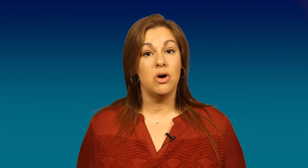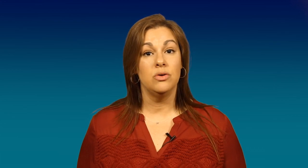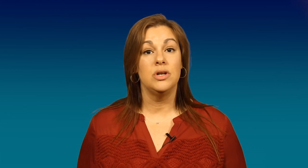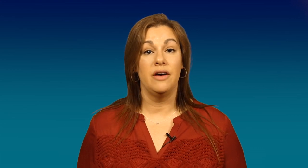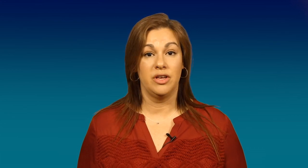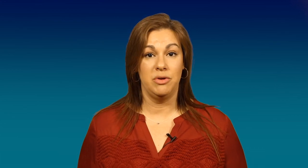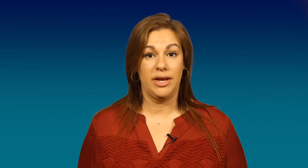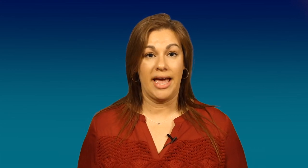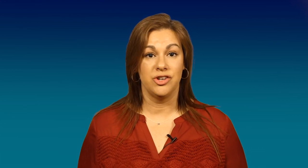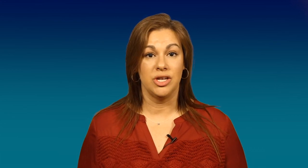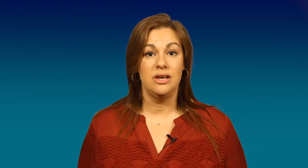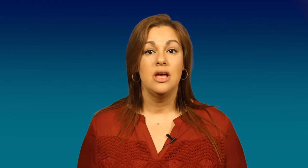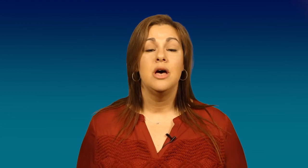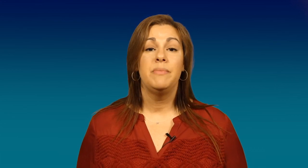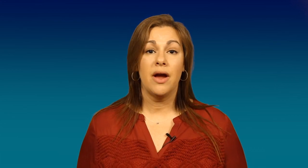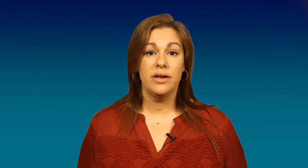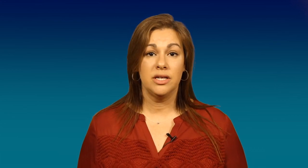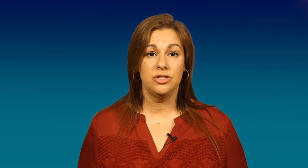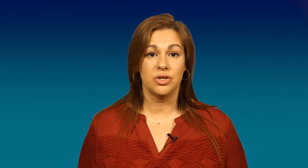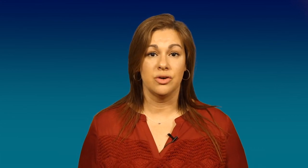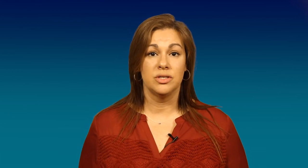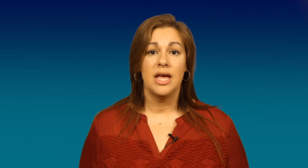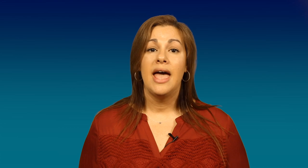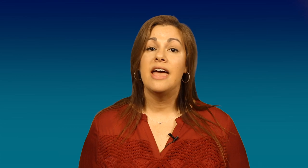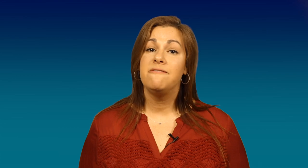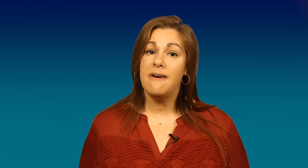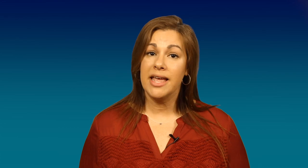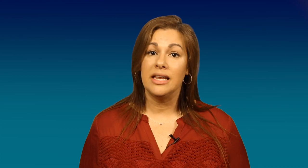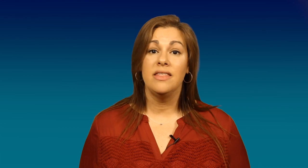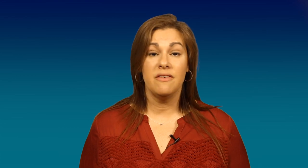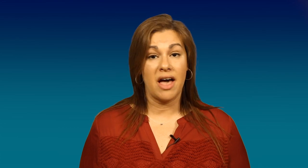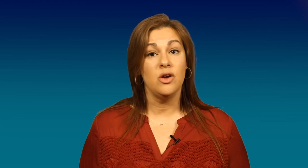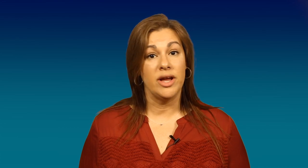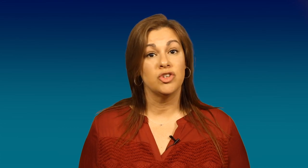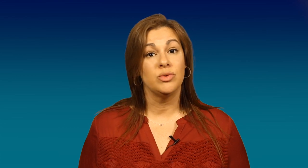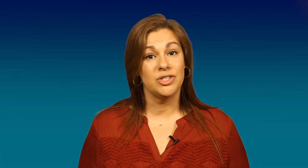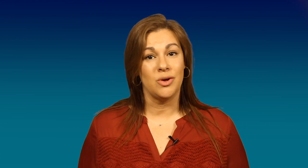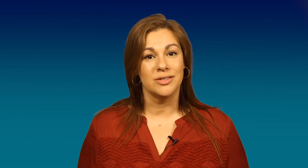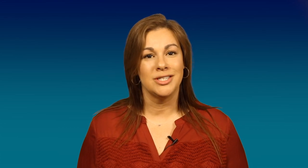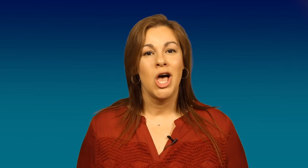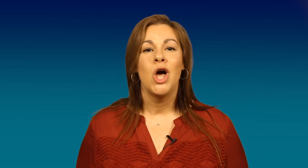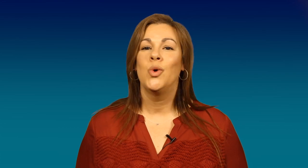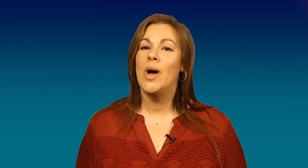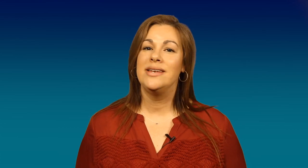of communication, parent concerns and finally, the evaluation results. Gwenn did